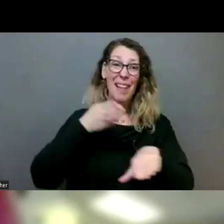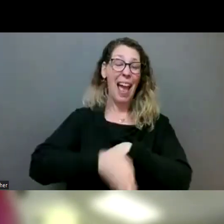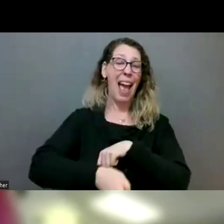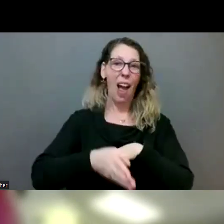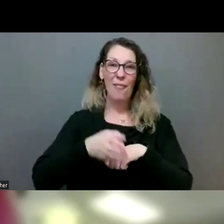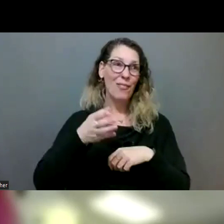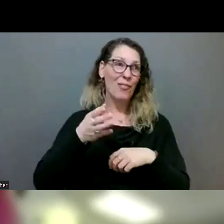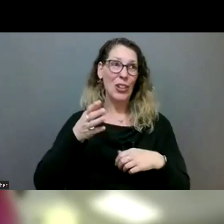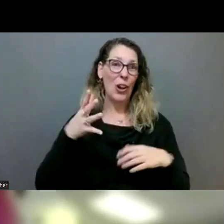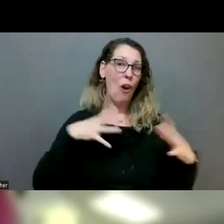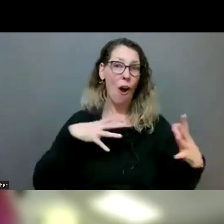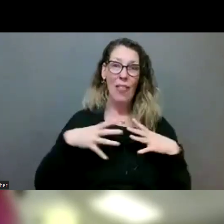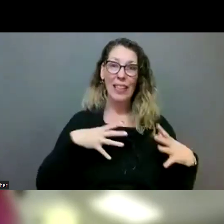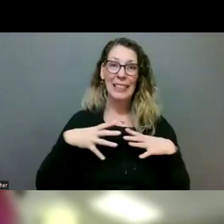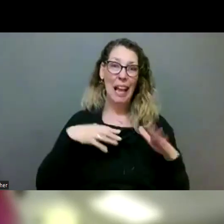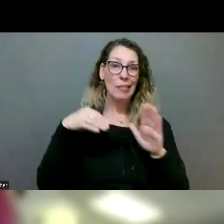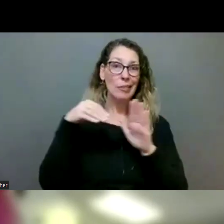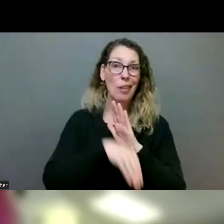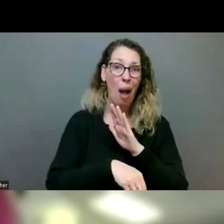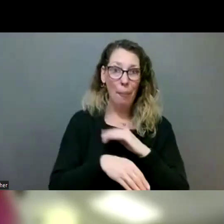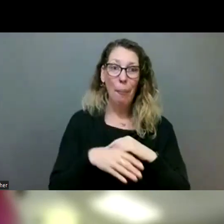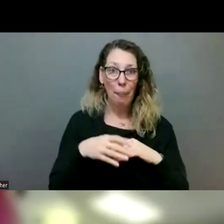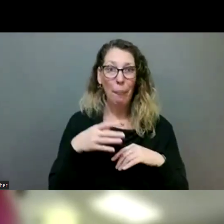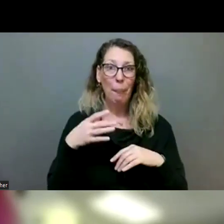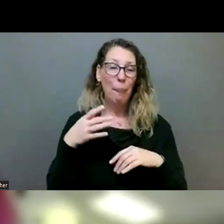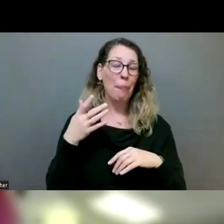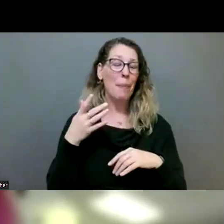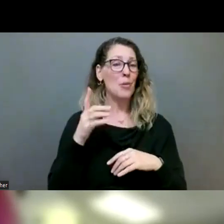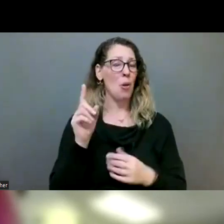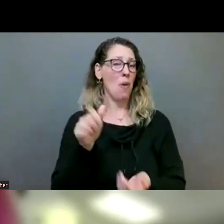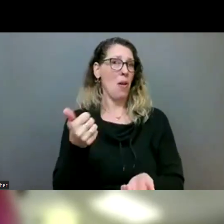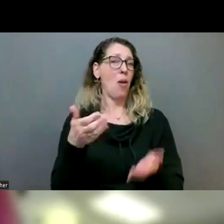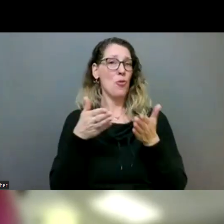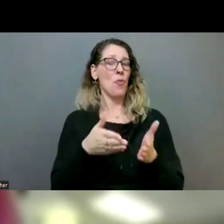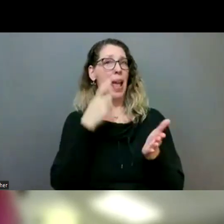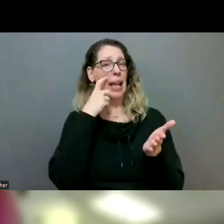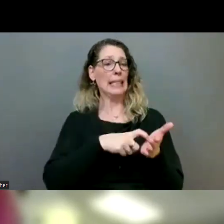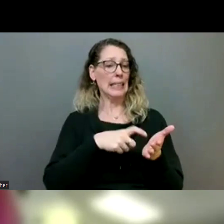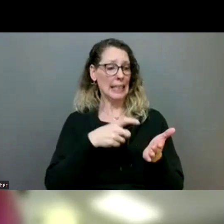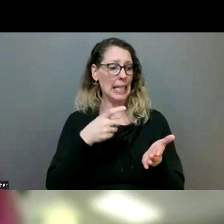the holiday slump that kind of goes in there. And so just another way to see how you